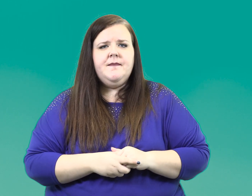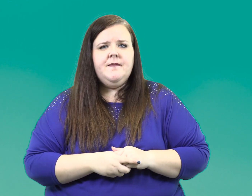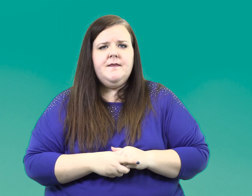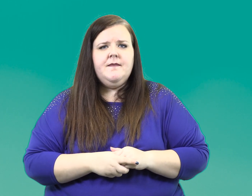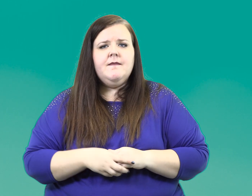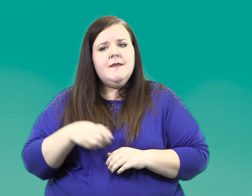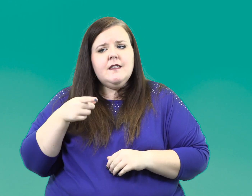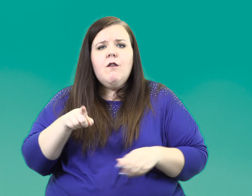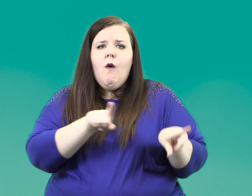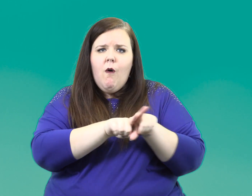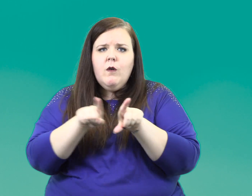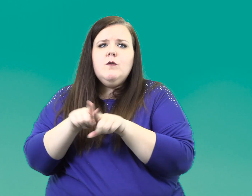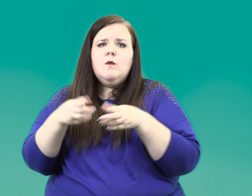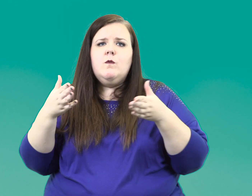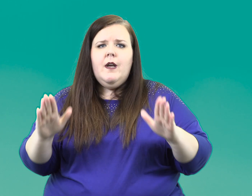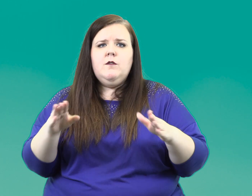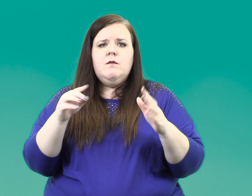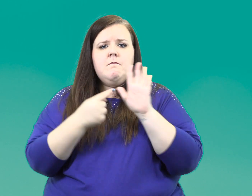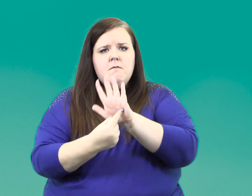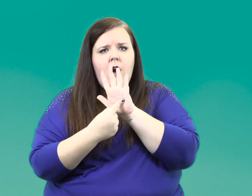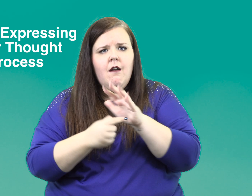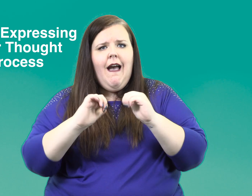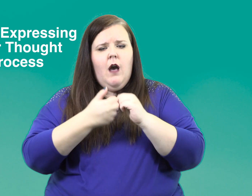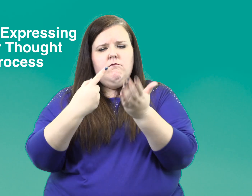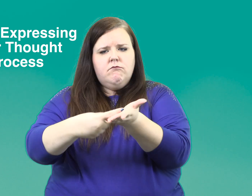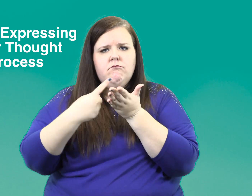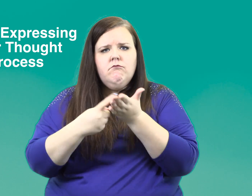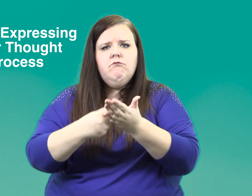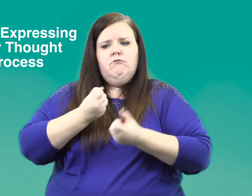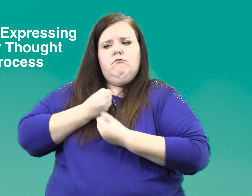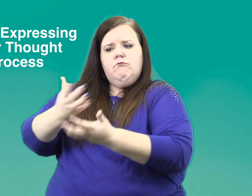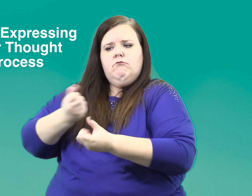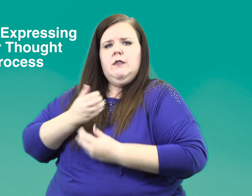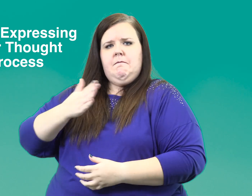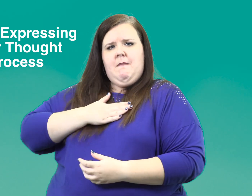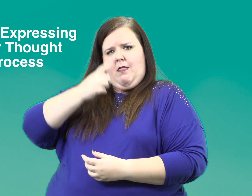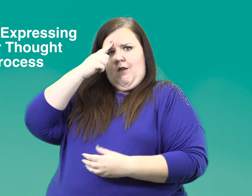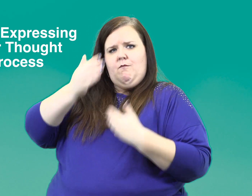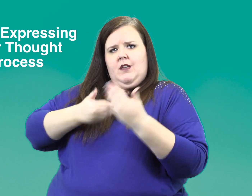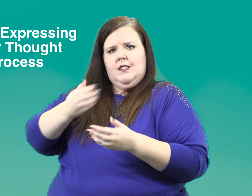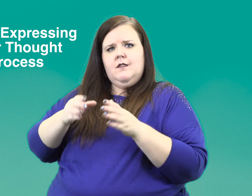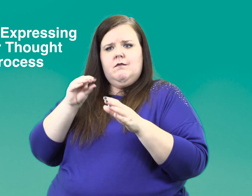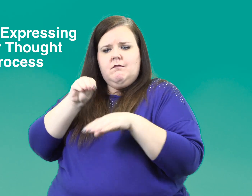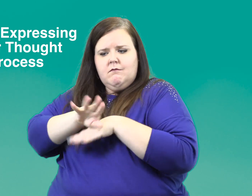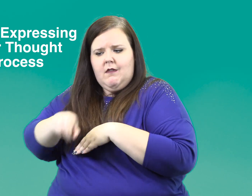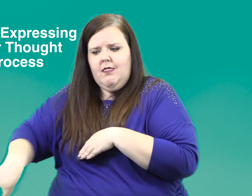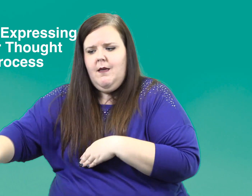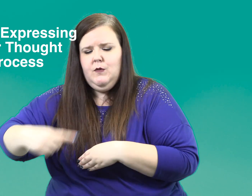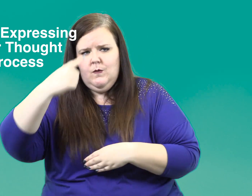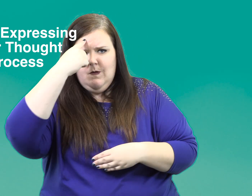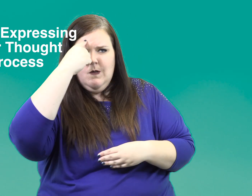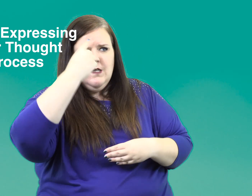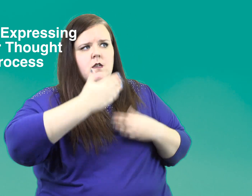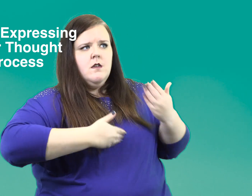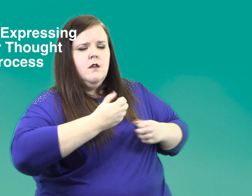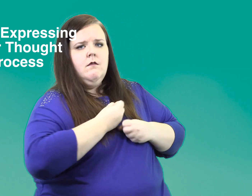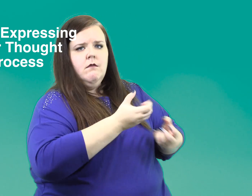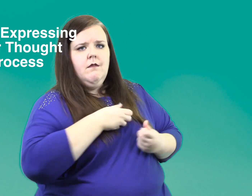This is a way to model expressing your thought process to influence the students to express their thought processes.